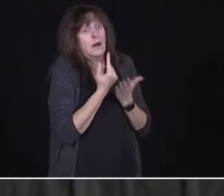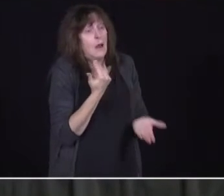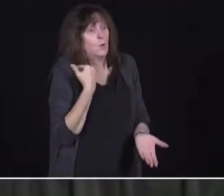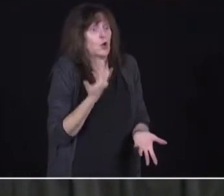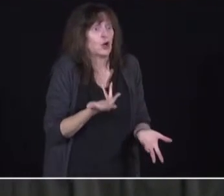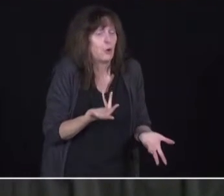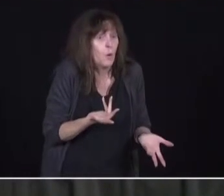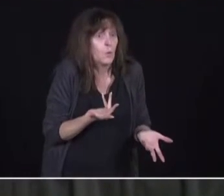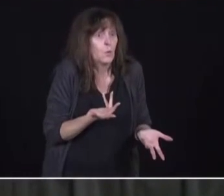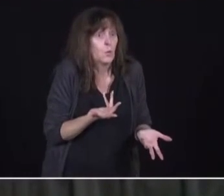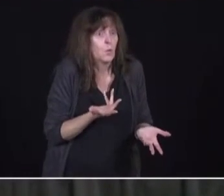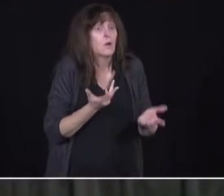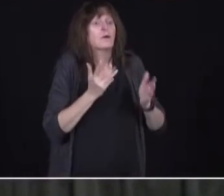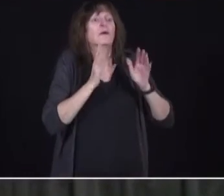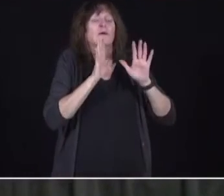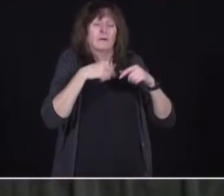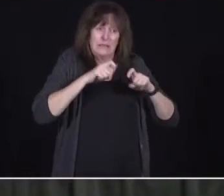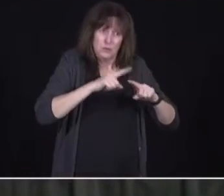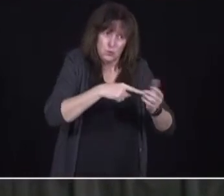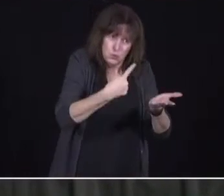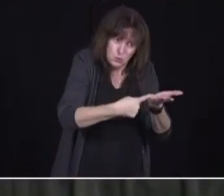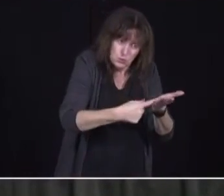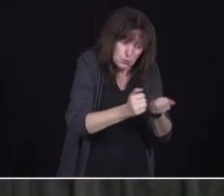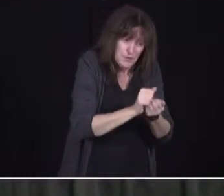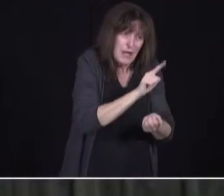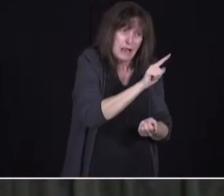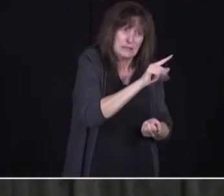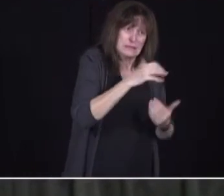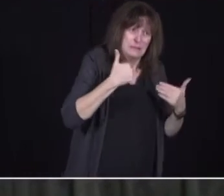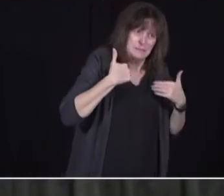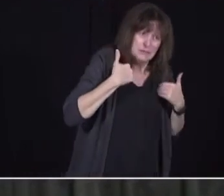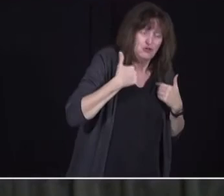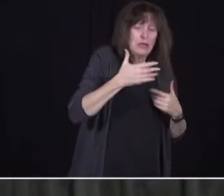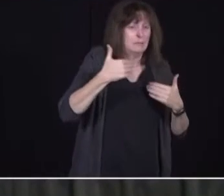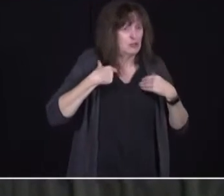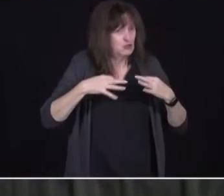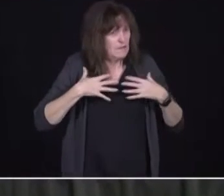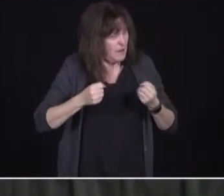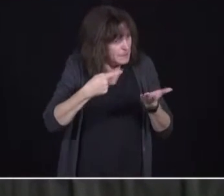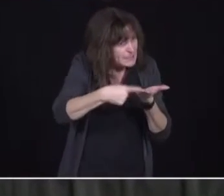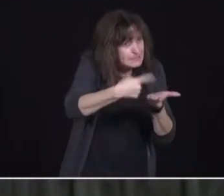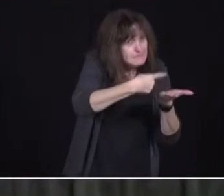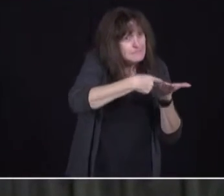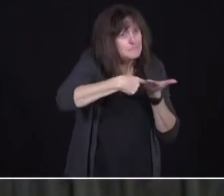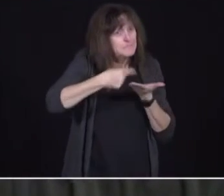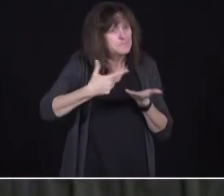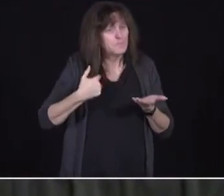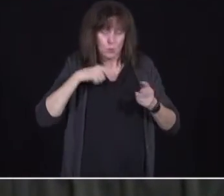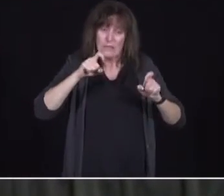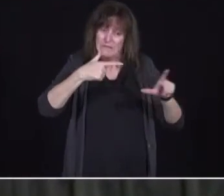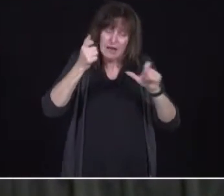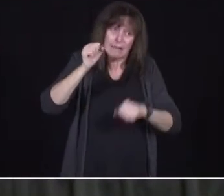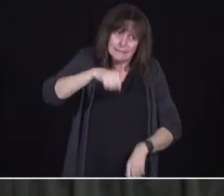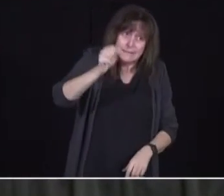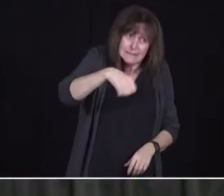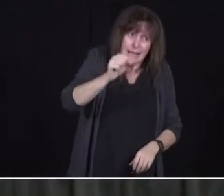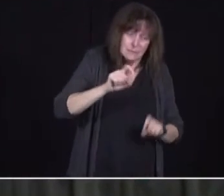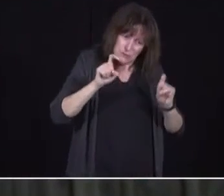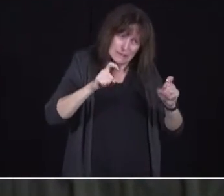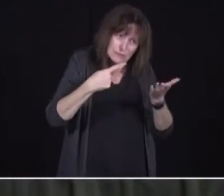So could they be coming this week? I just got off the phone with the Prime Minister an hour ago, Stephanie.